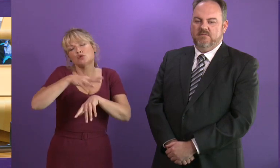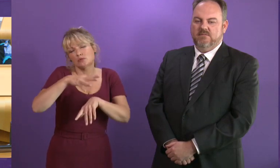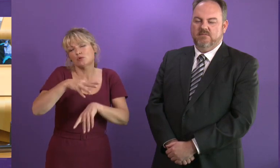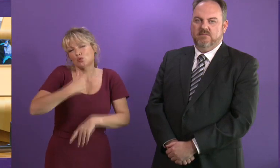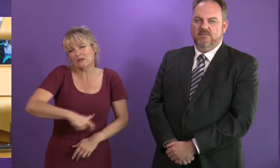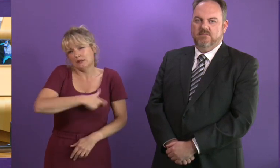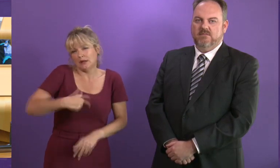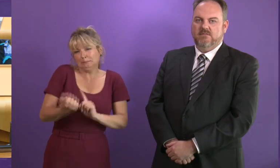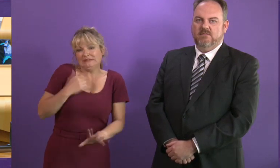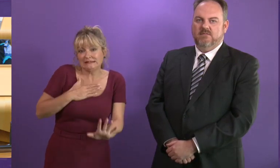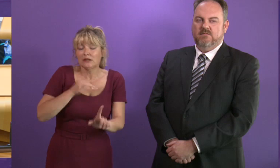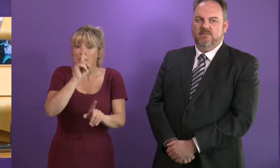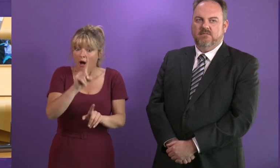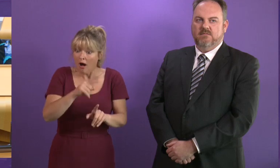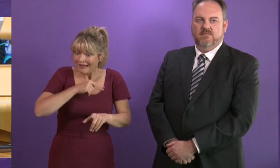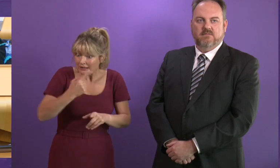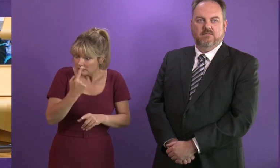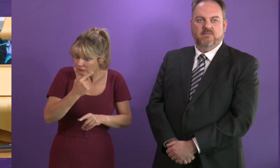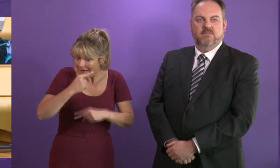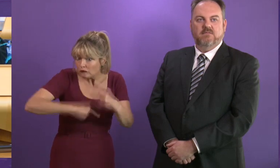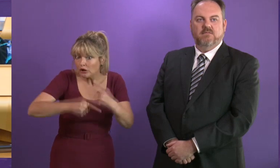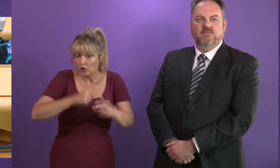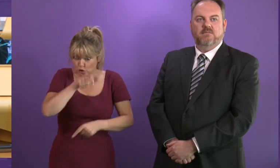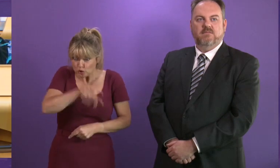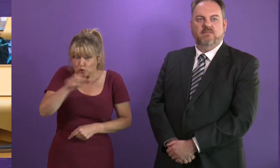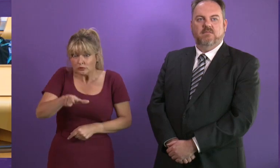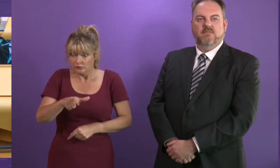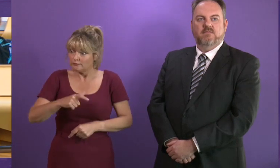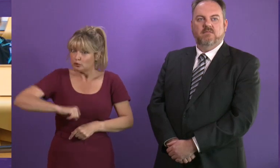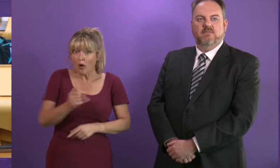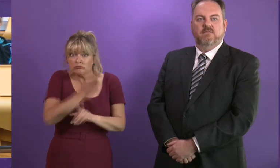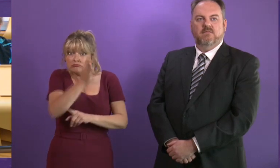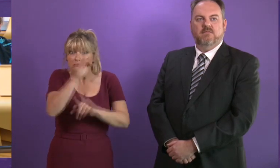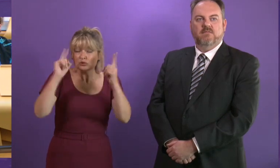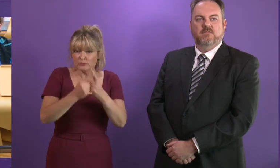from Scotland going to university, and we see more people from the poorest backgrounds